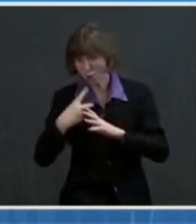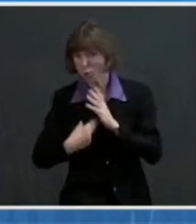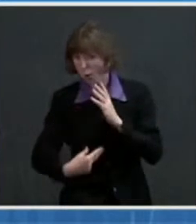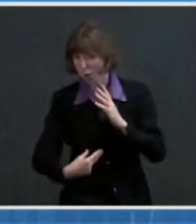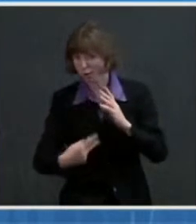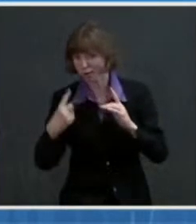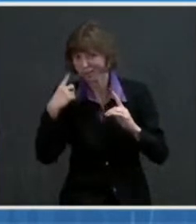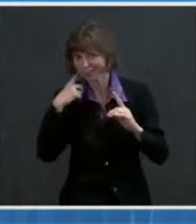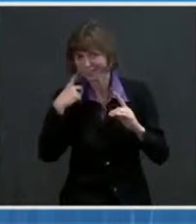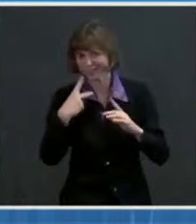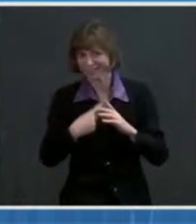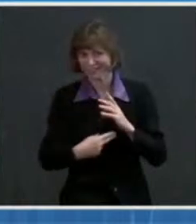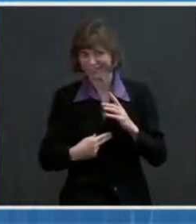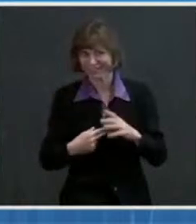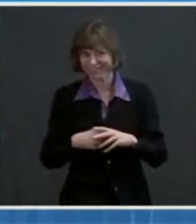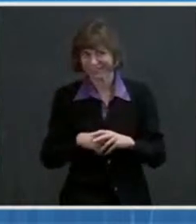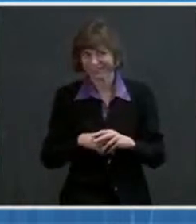MONDAY.